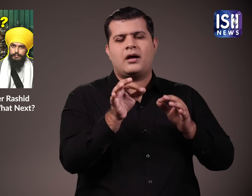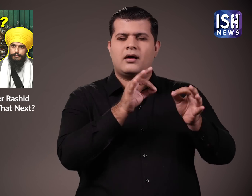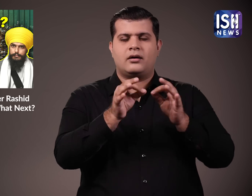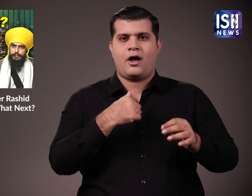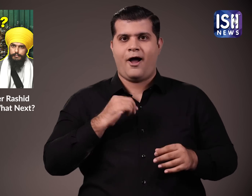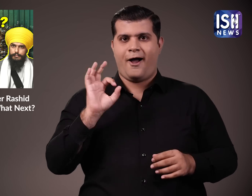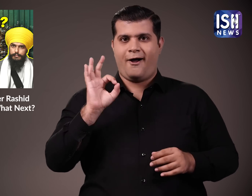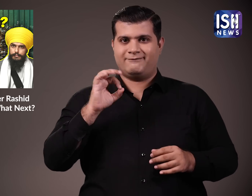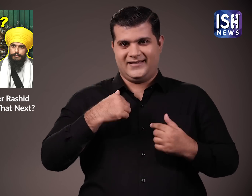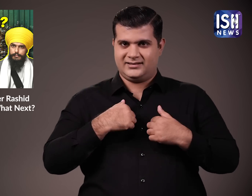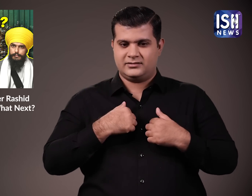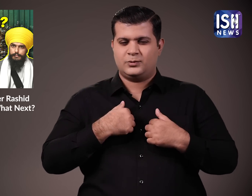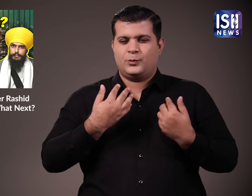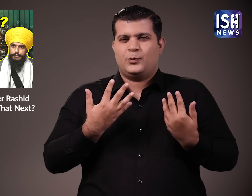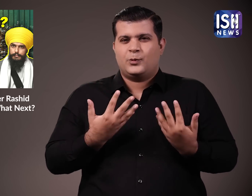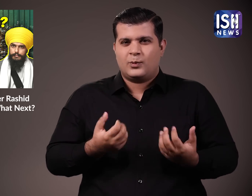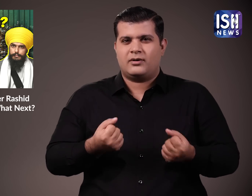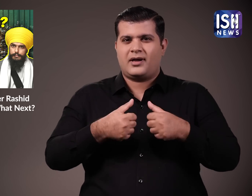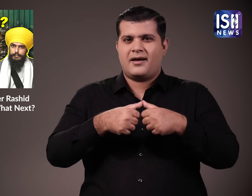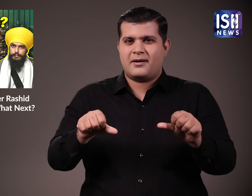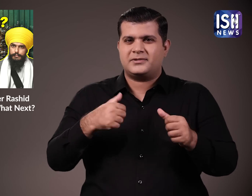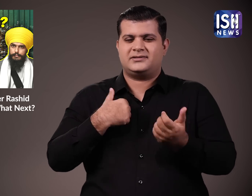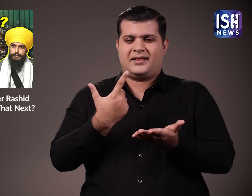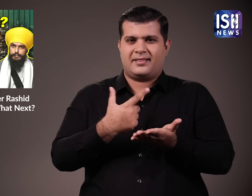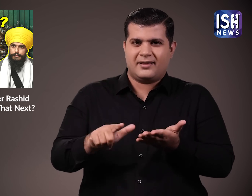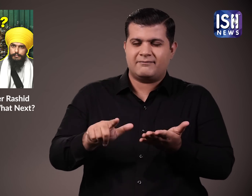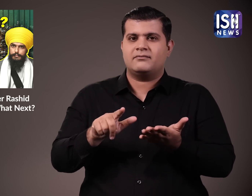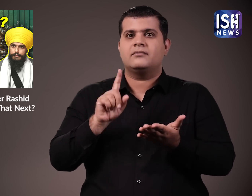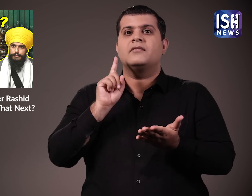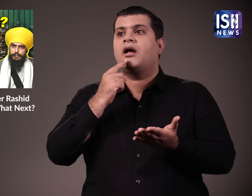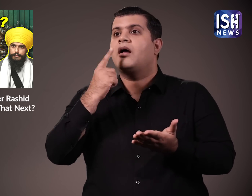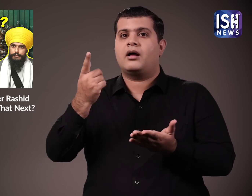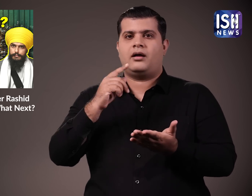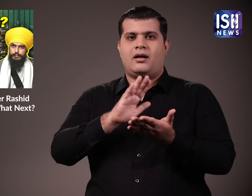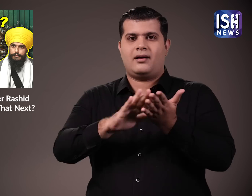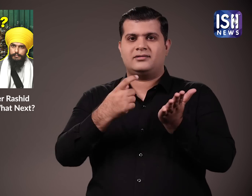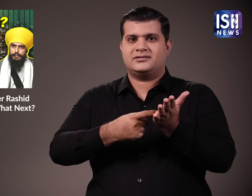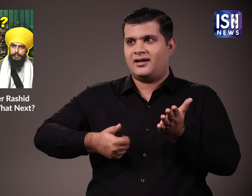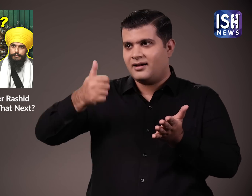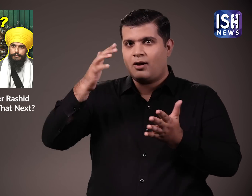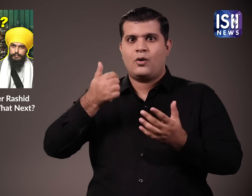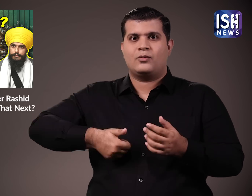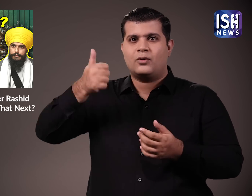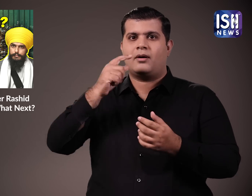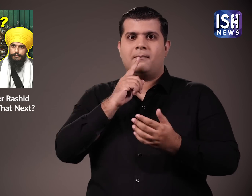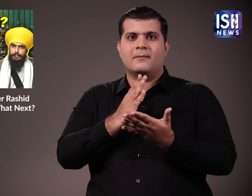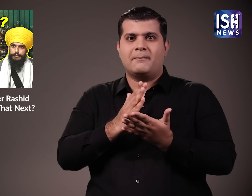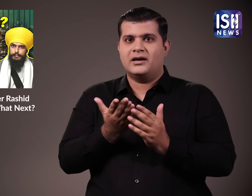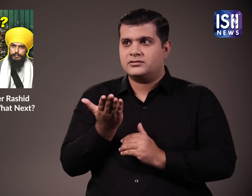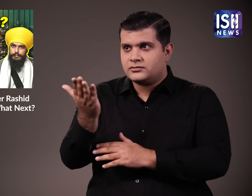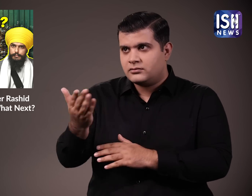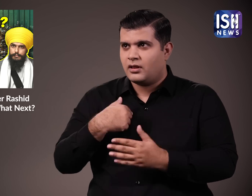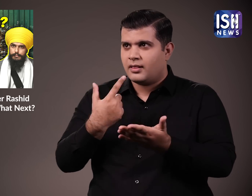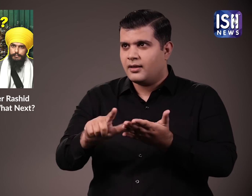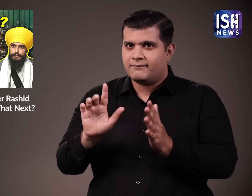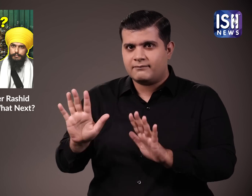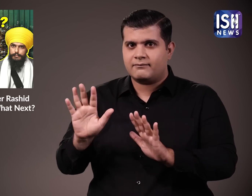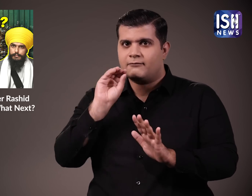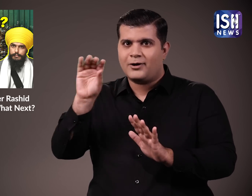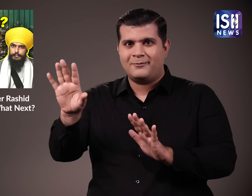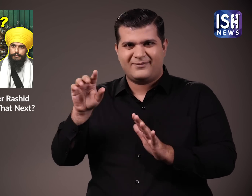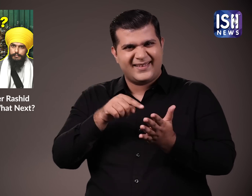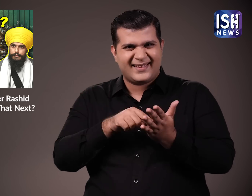For example, when I am in a job, I need to inform the HR for leave.